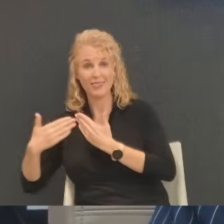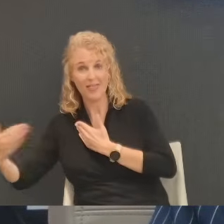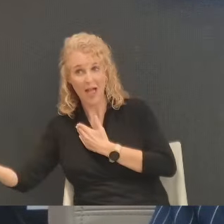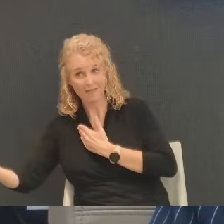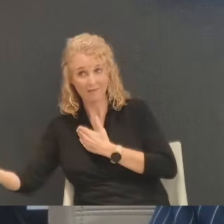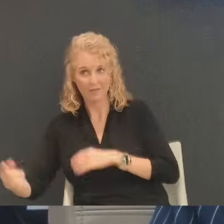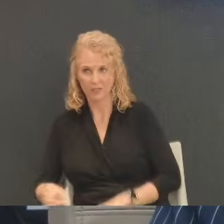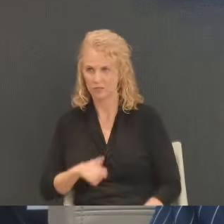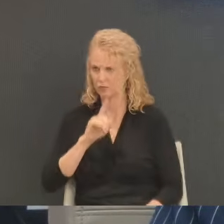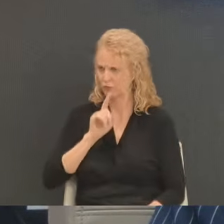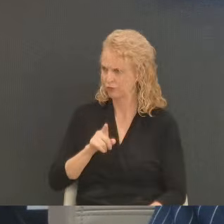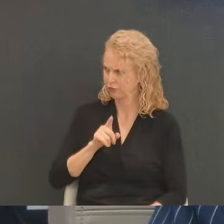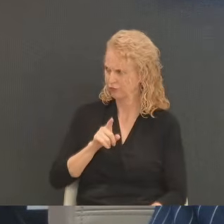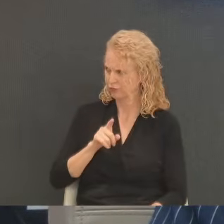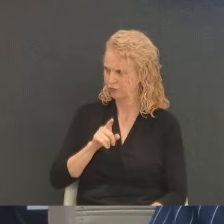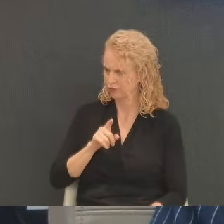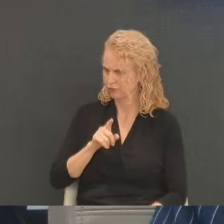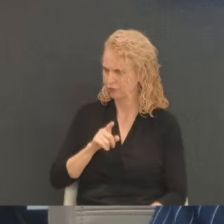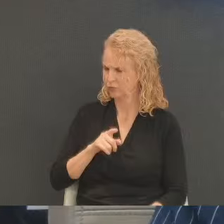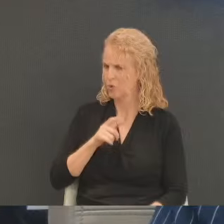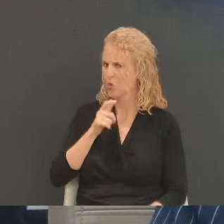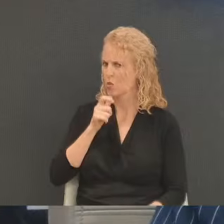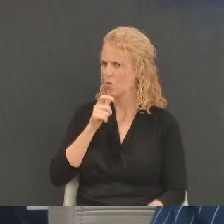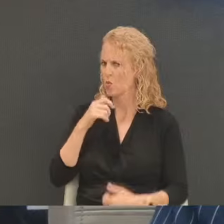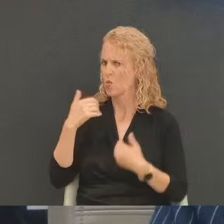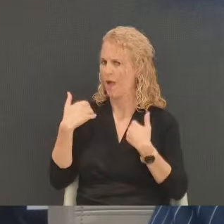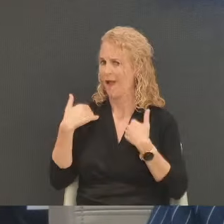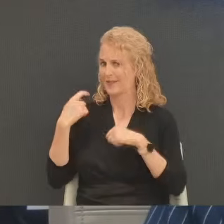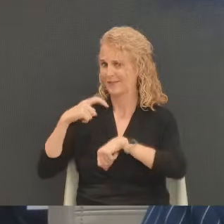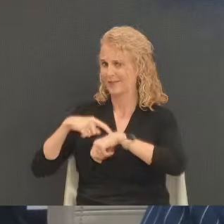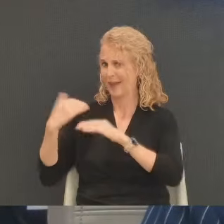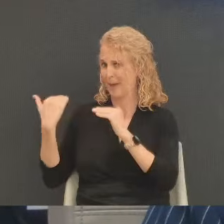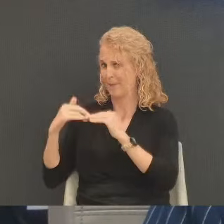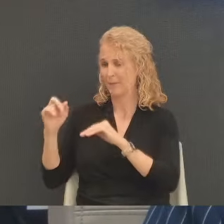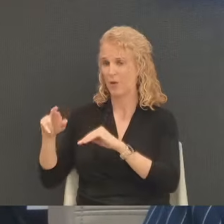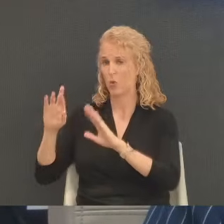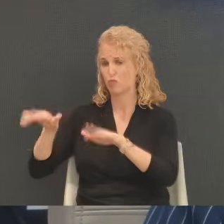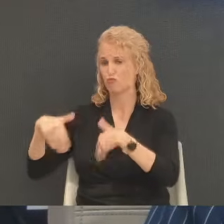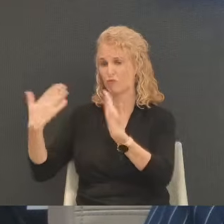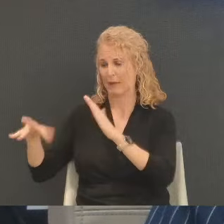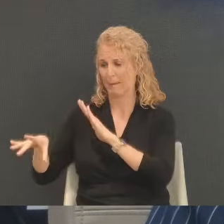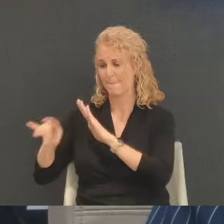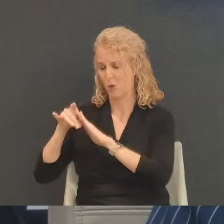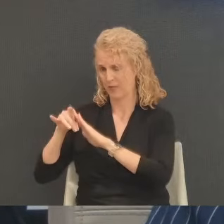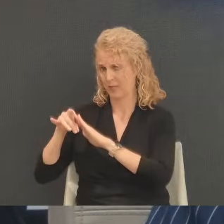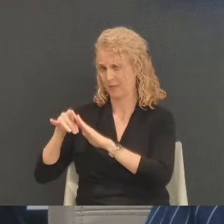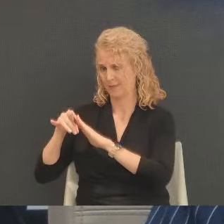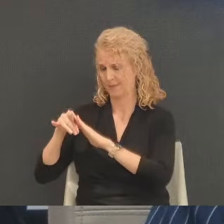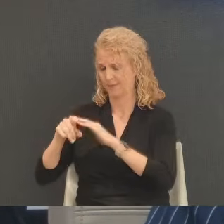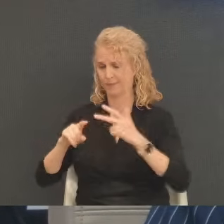or not, but do they have term limits or have to be reappointed at a certain time? Third is who makes